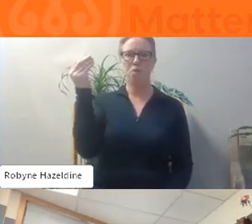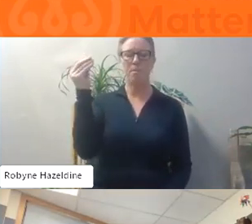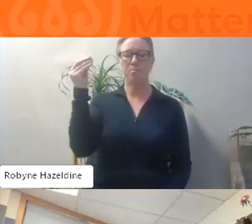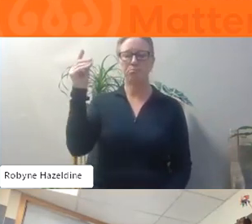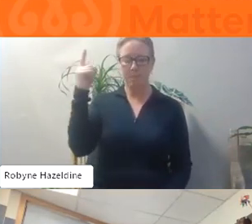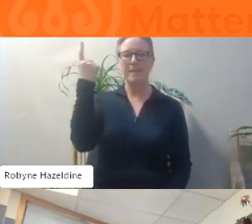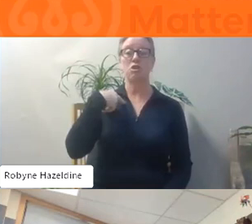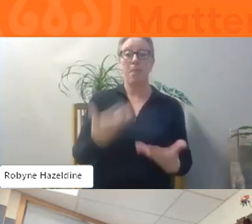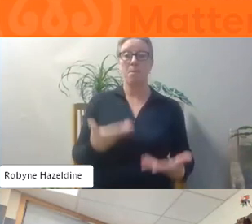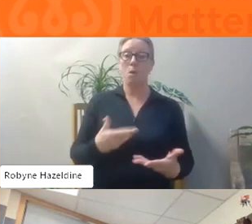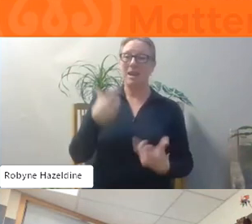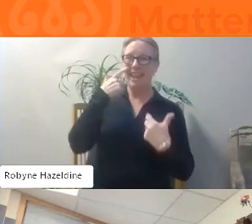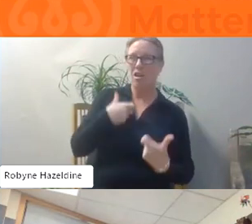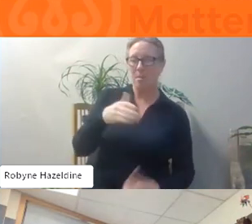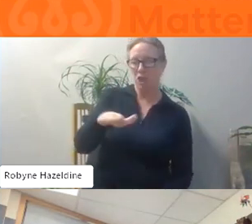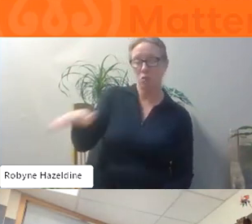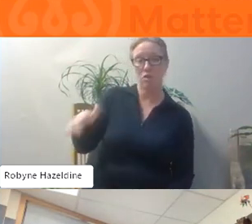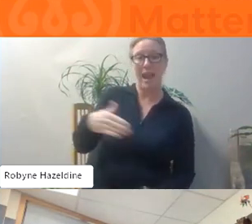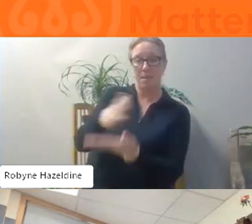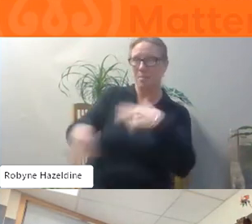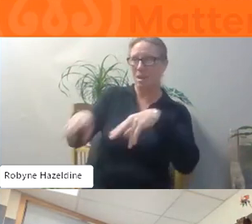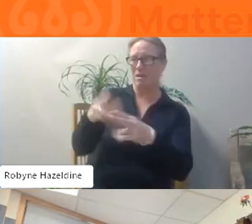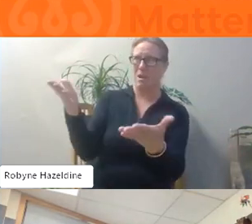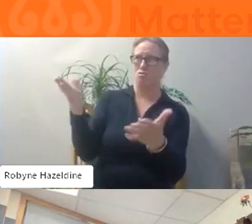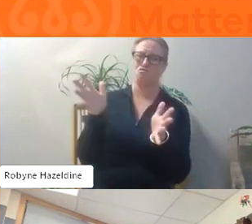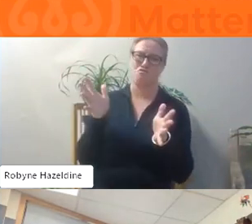and other organisations like ours on the screen don't, it beggars